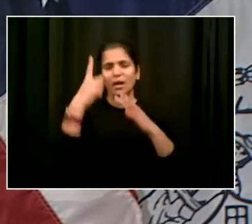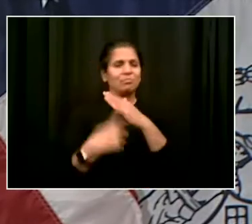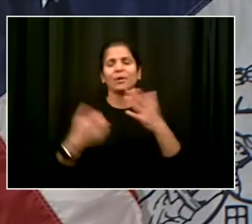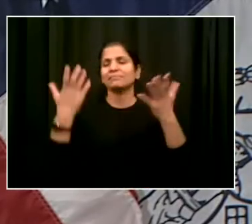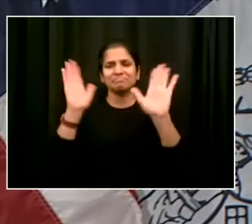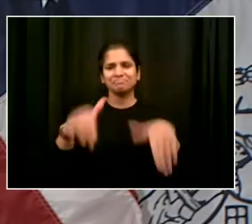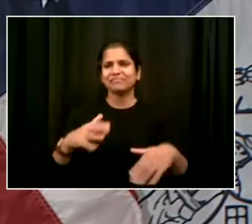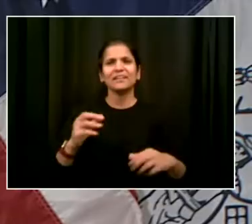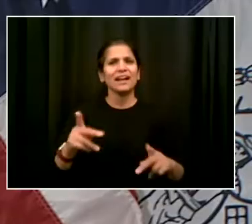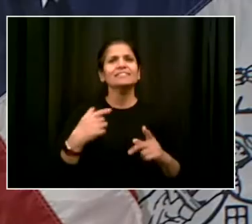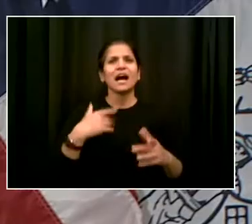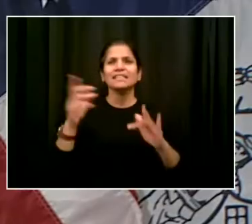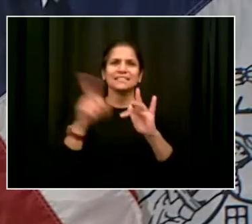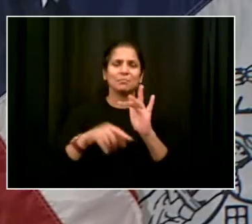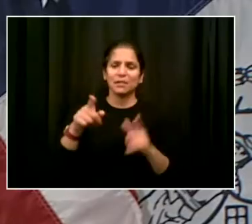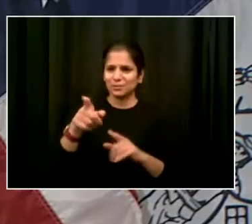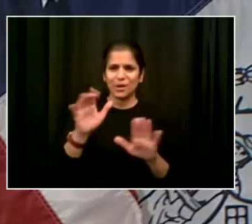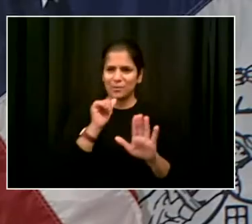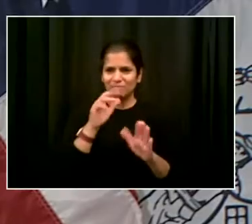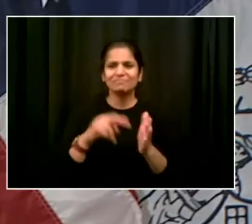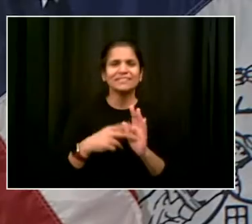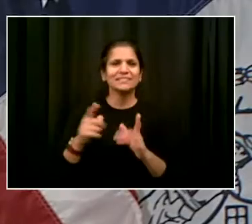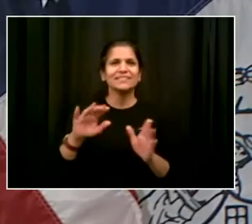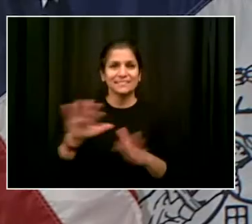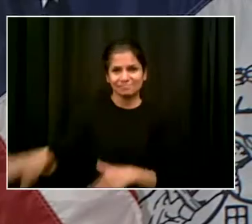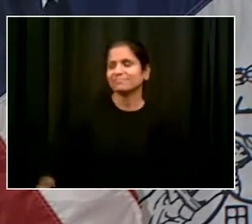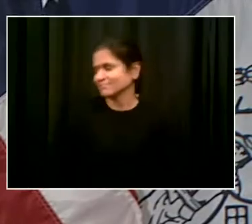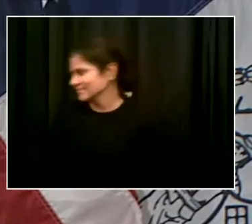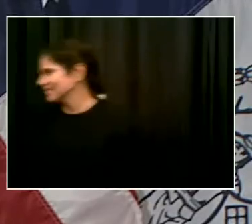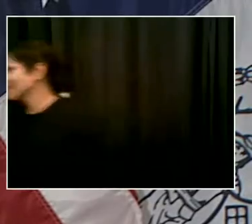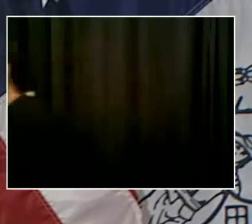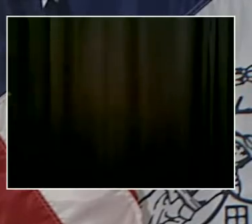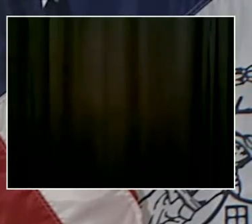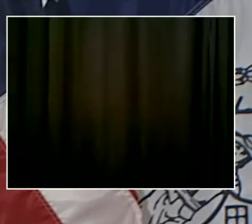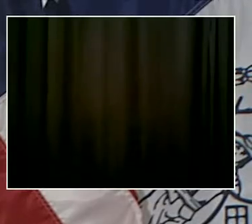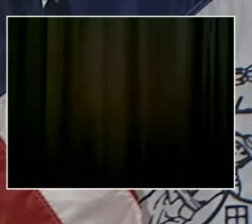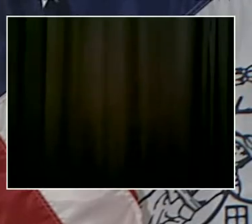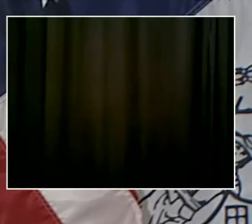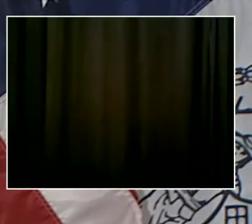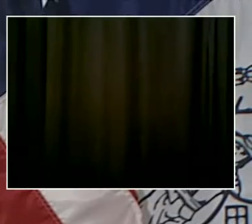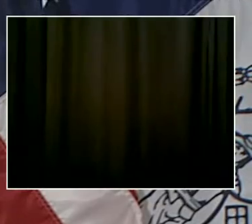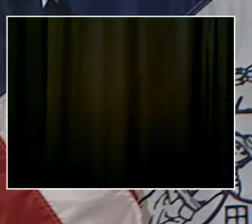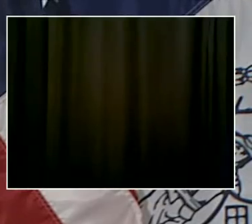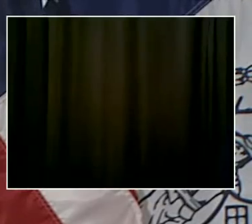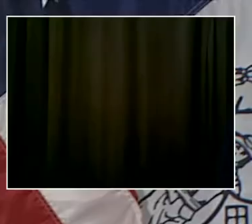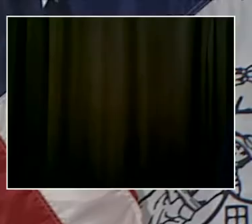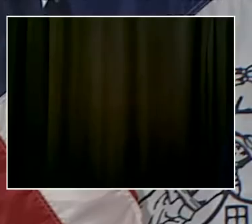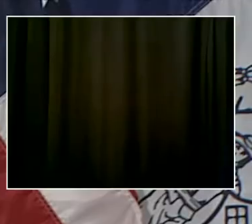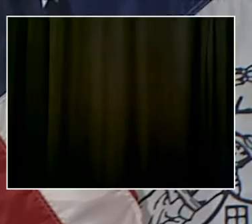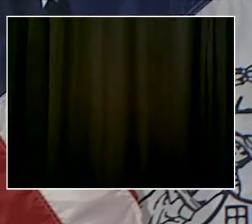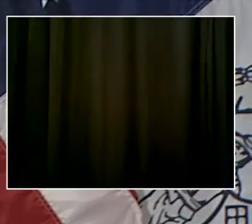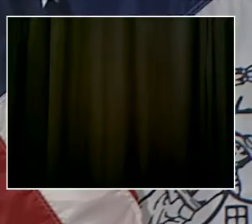Repporter: I TOTALLY LOST MY TRAIN OF THOUGHT. WE WILL BRING